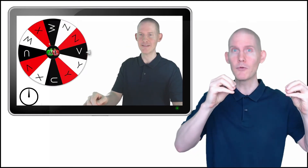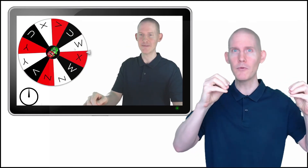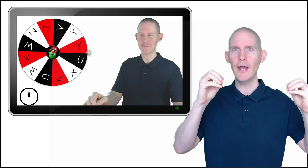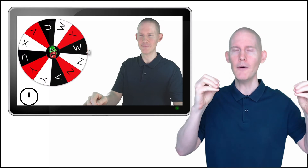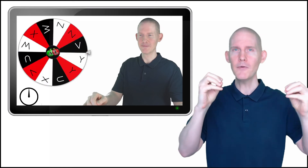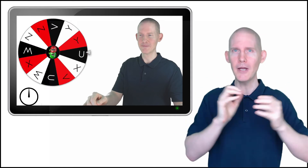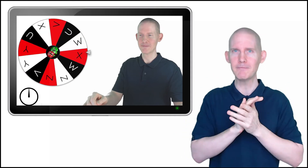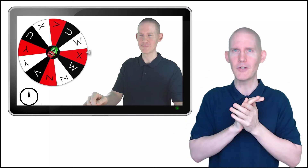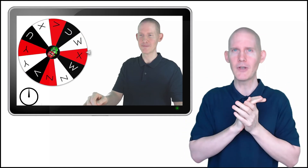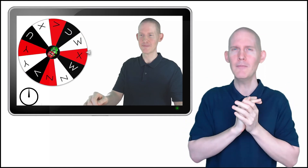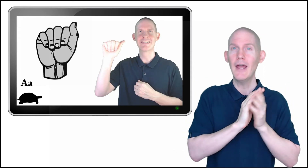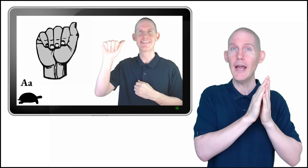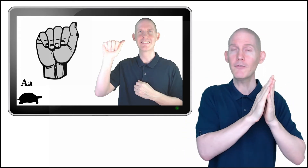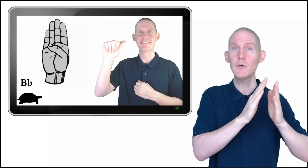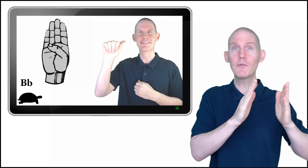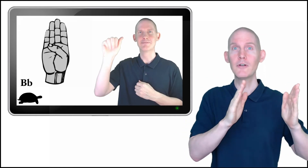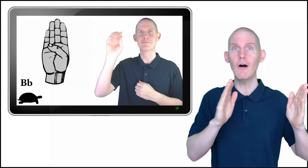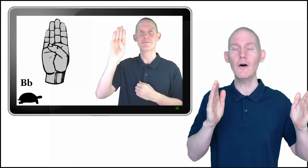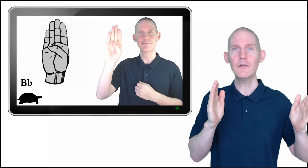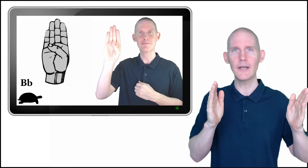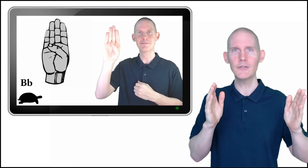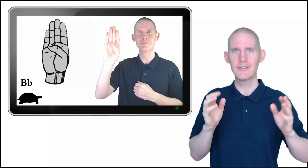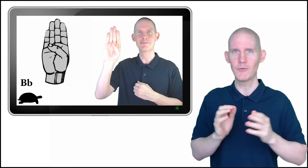through the alphabet. Okay. After we've learned all the letters.